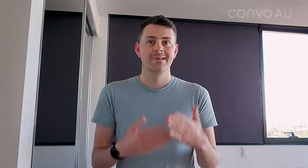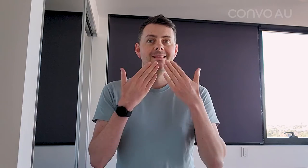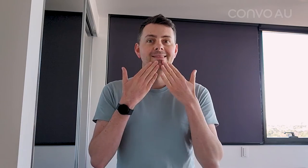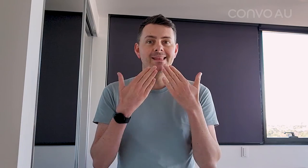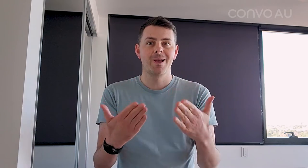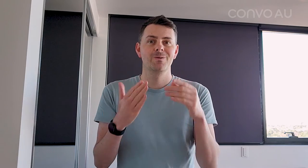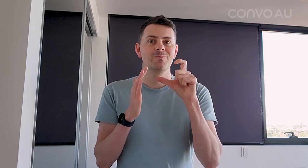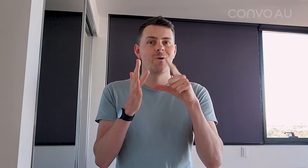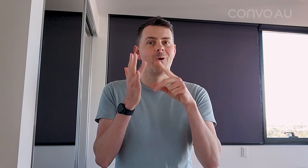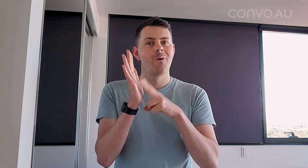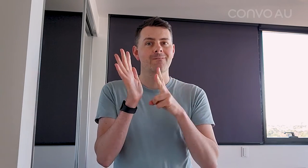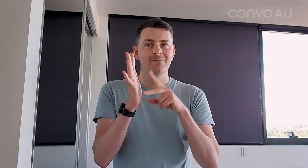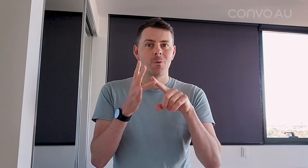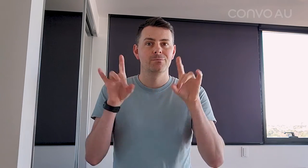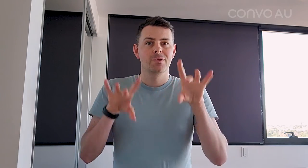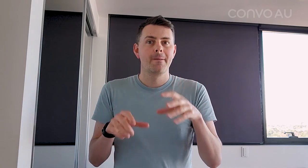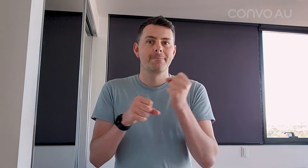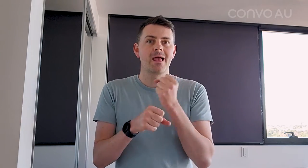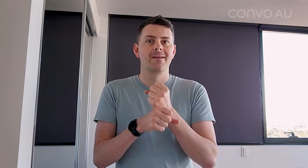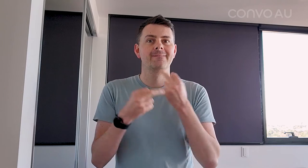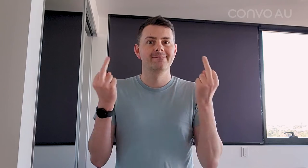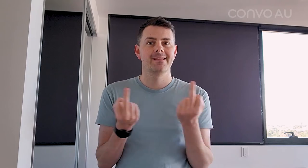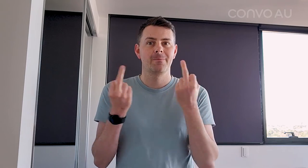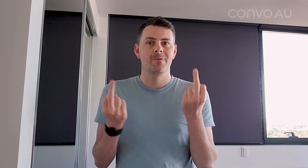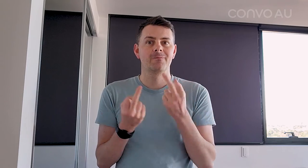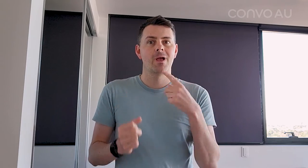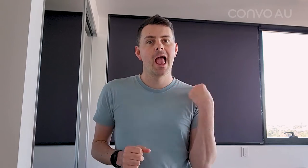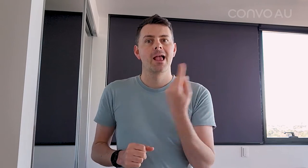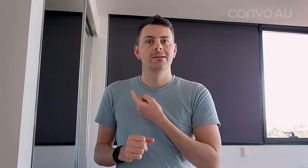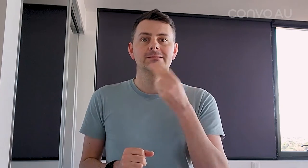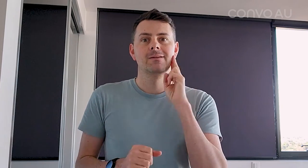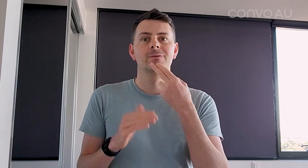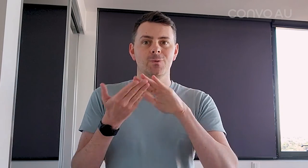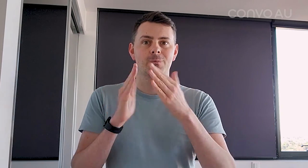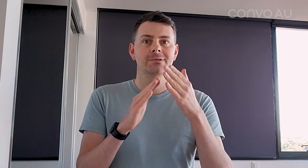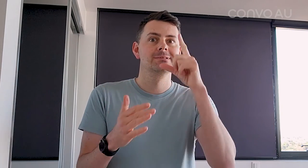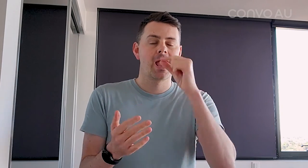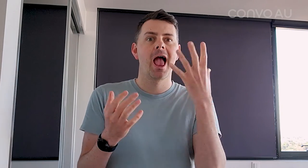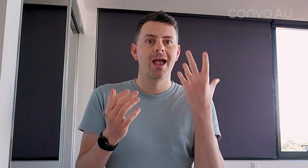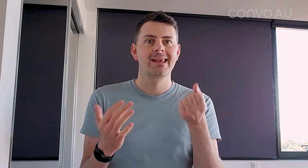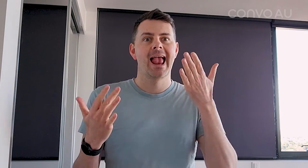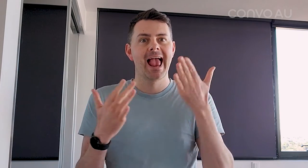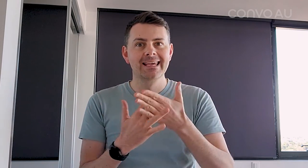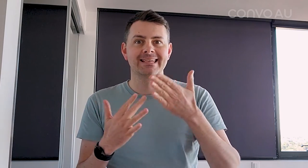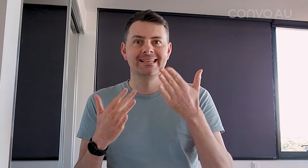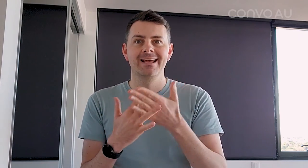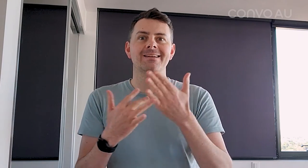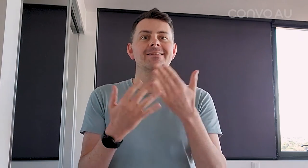Thank you Convo Australia for being available for us in the Deaf community to have access.